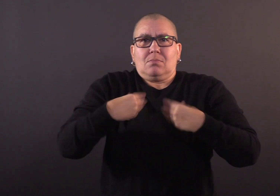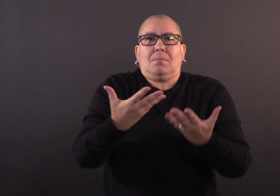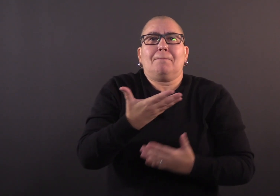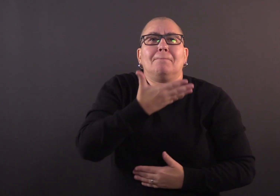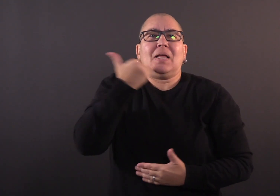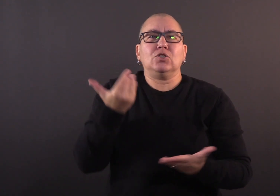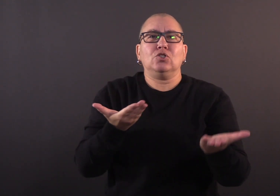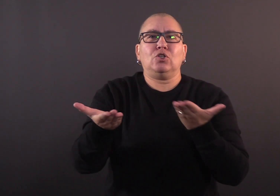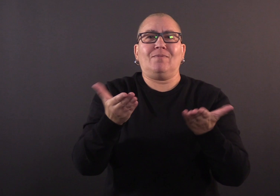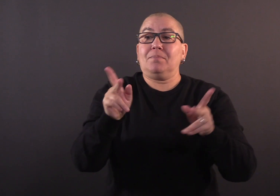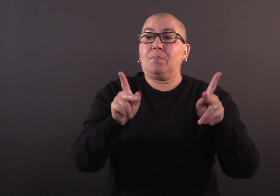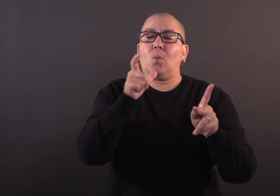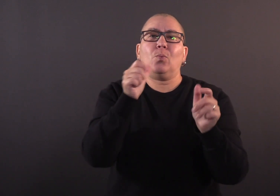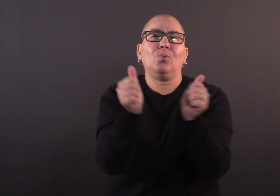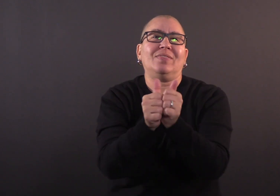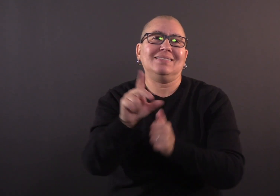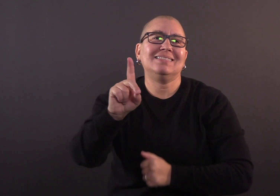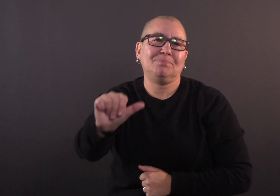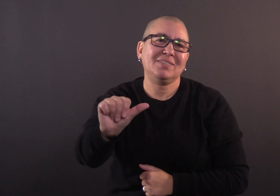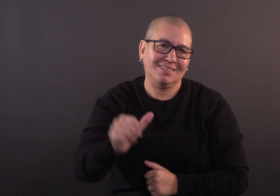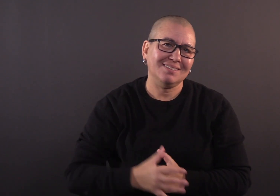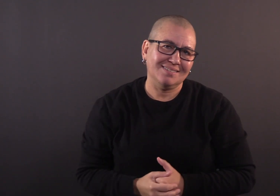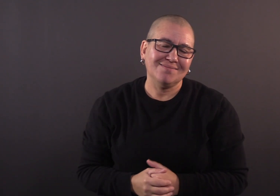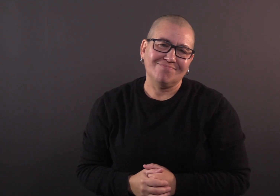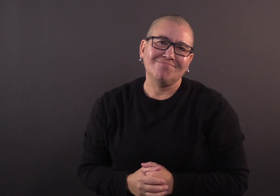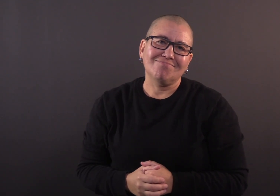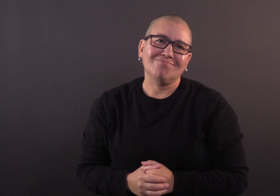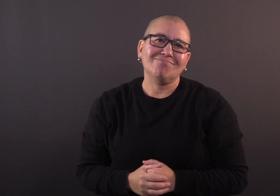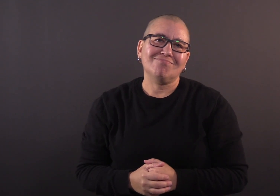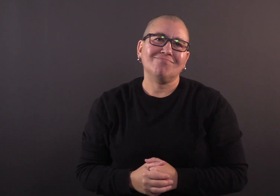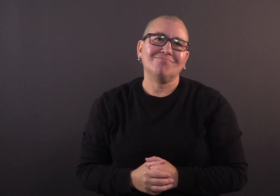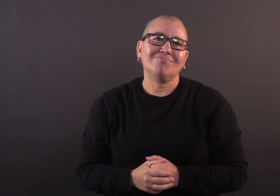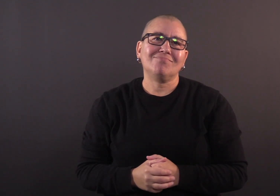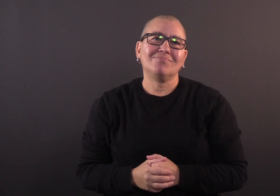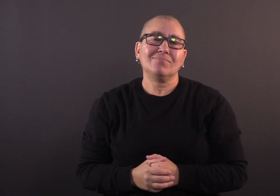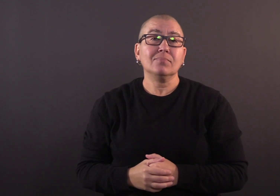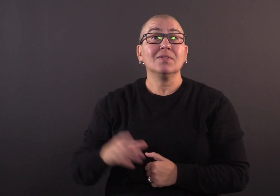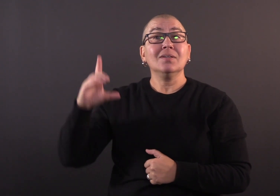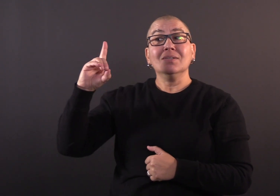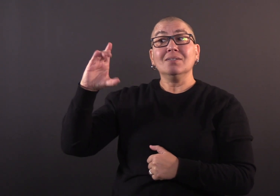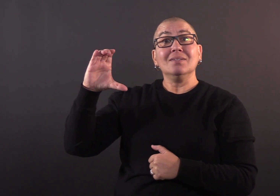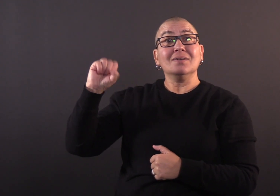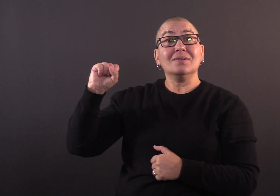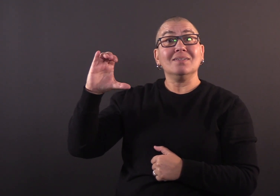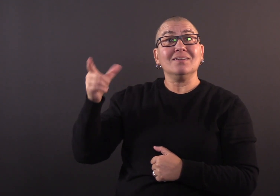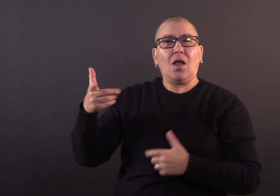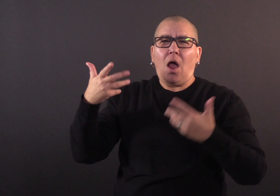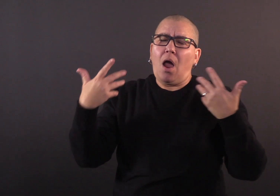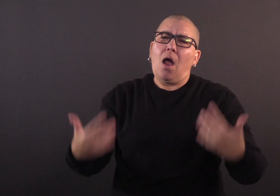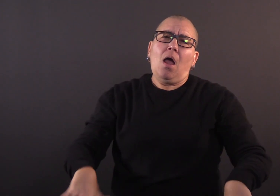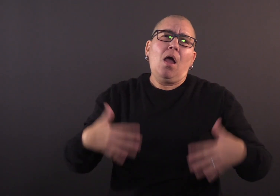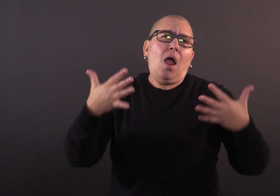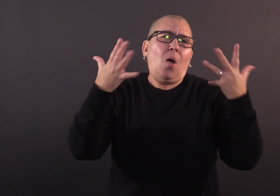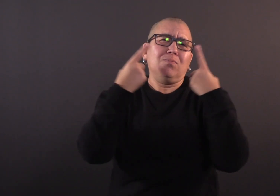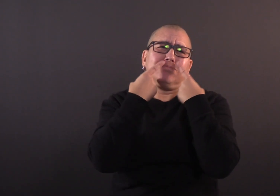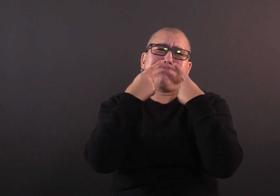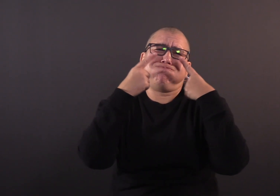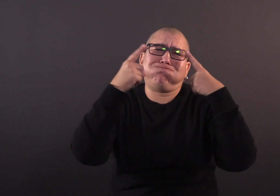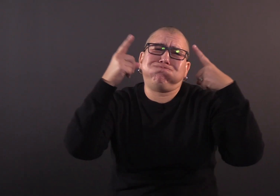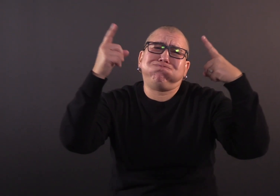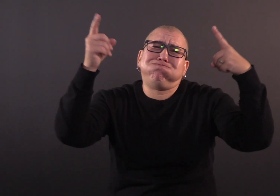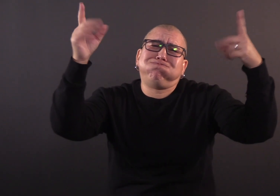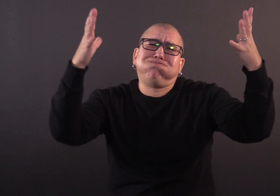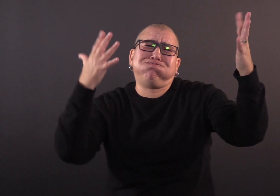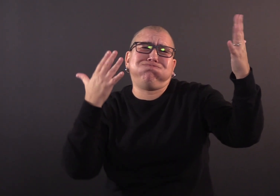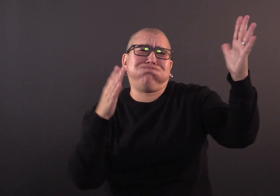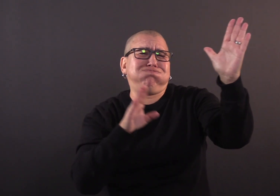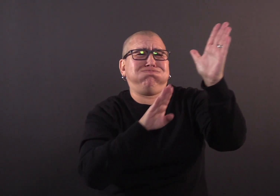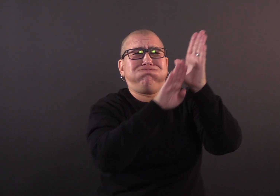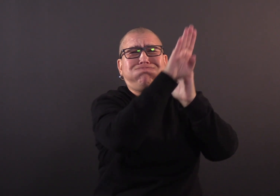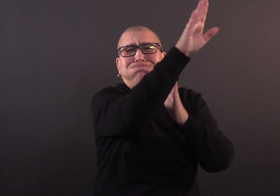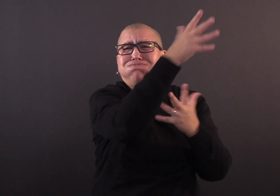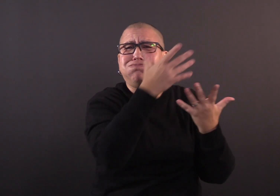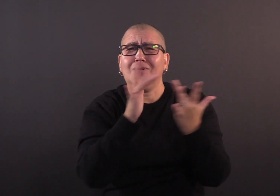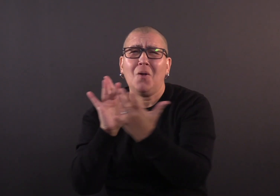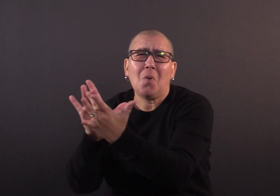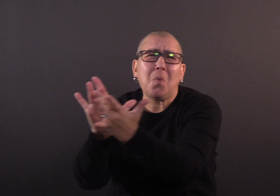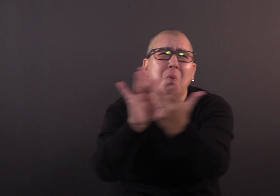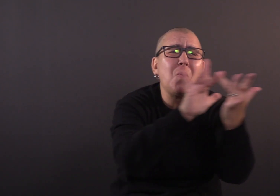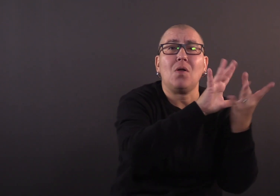training to better serve people with disabilities. DCSC has successfully reached out to 170 networks